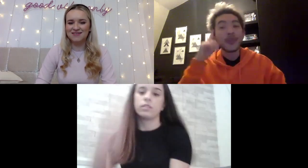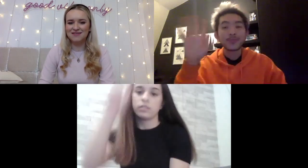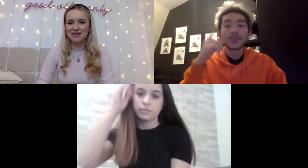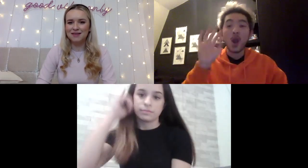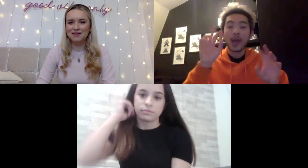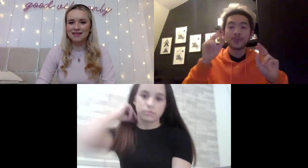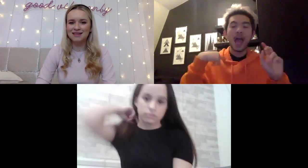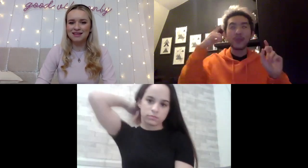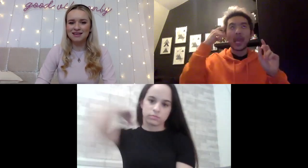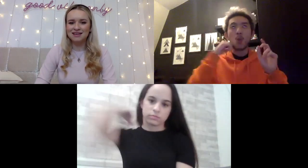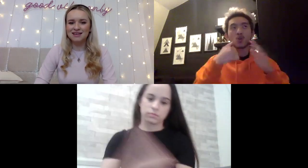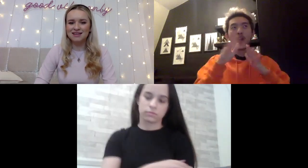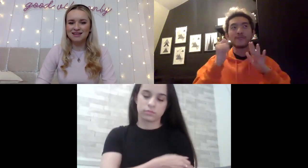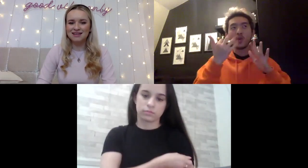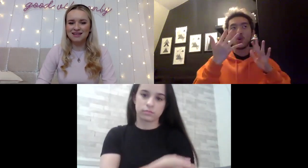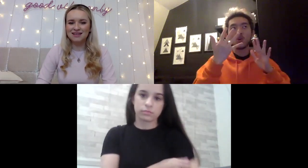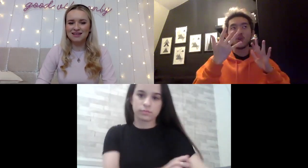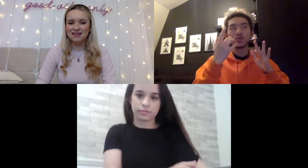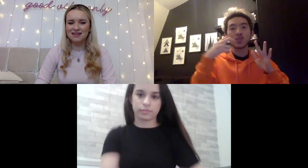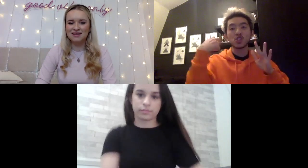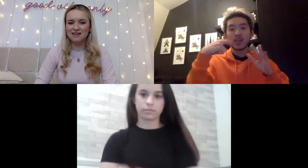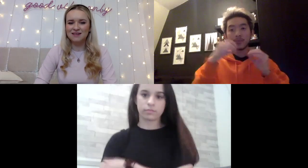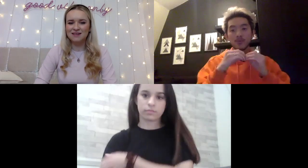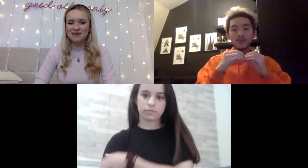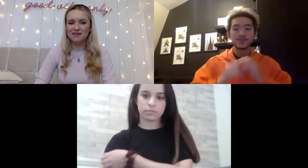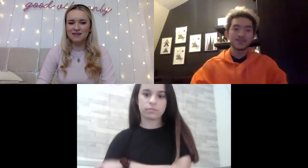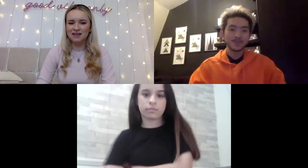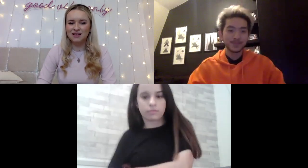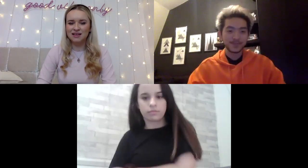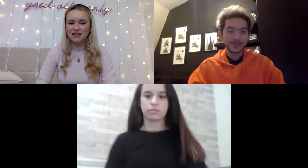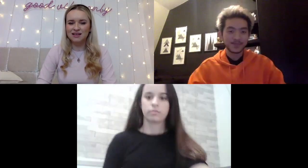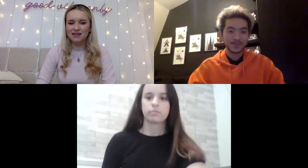B: Okay, I'm going for cherry blossom